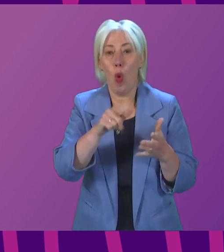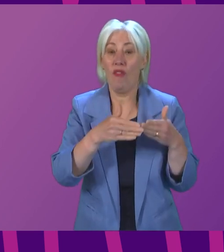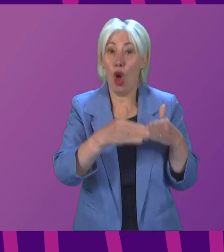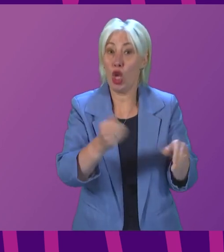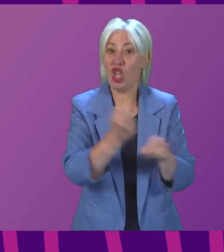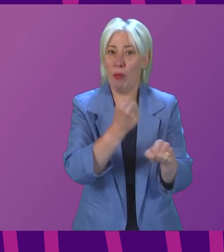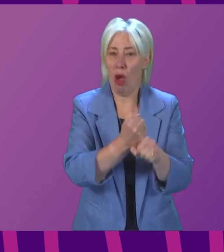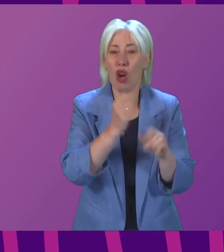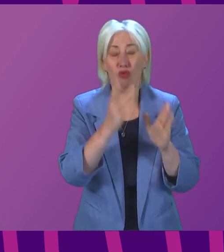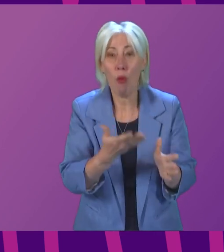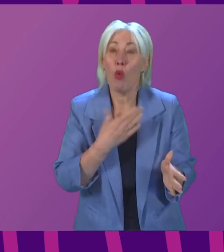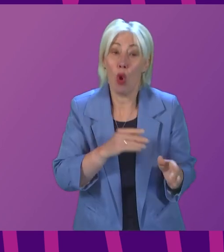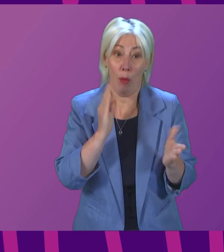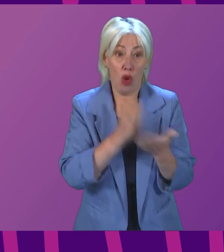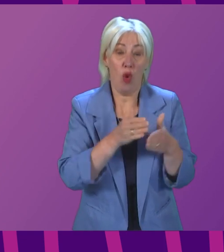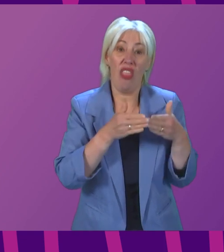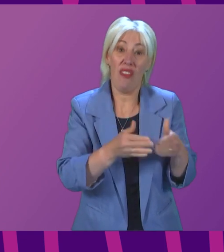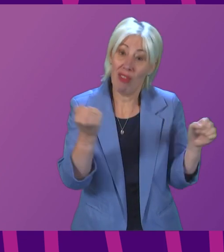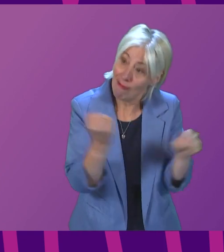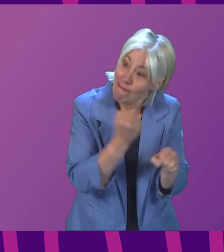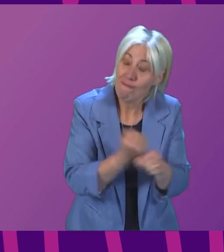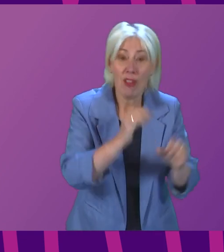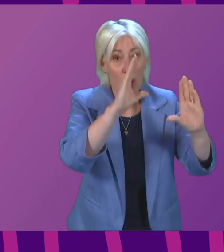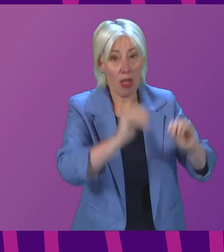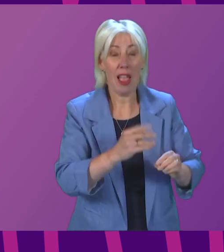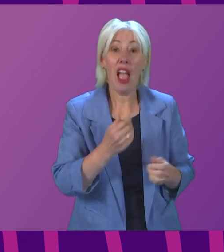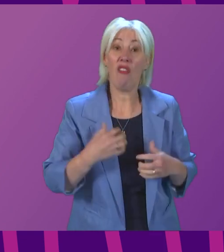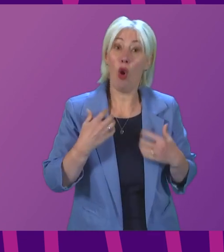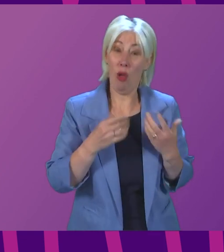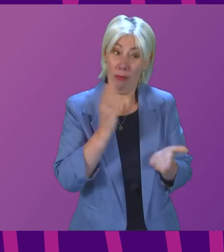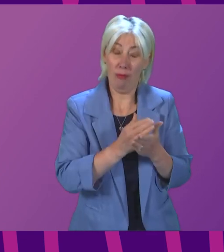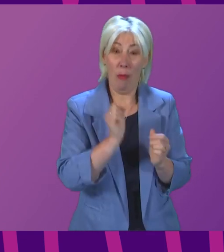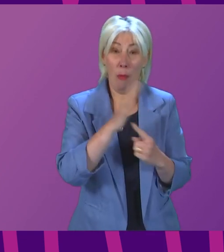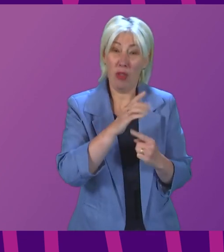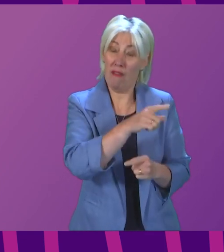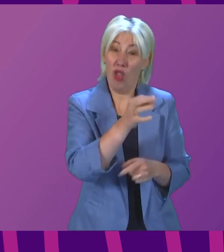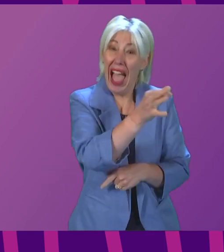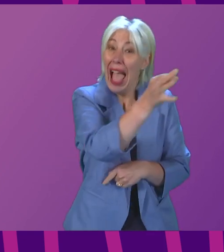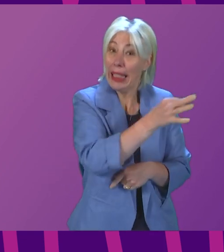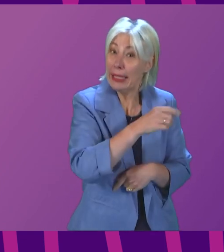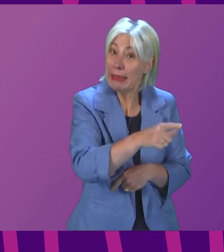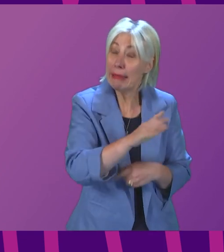is to get the ferries completed in the interests of island communities and to secure the future of the shipyard.